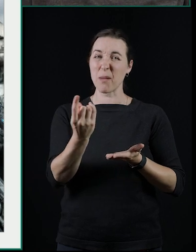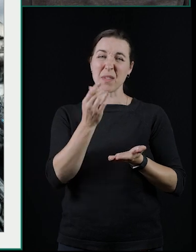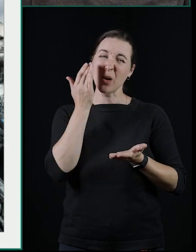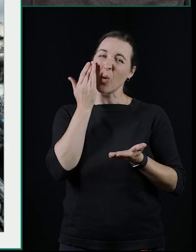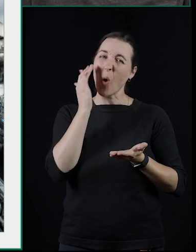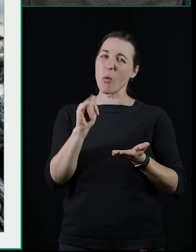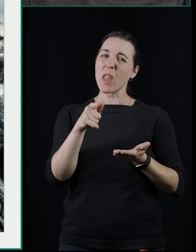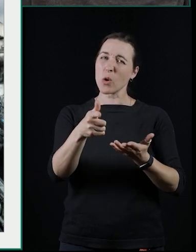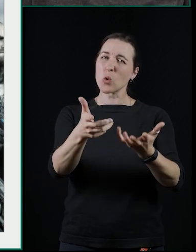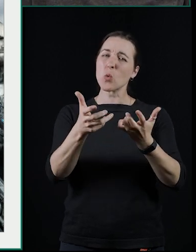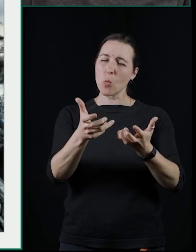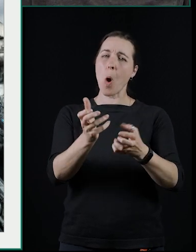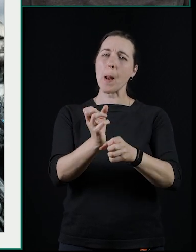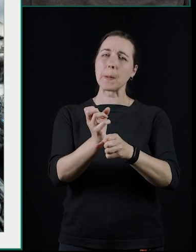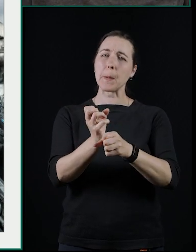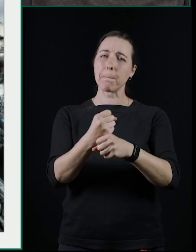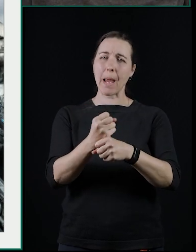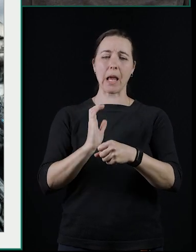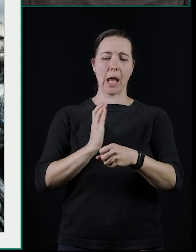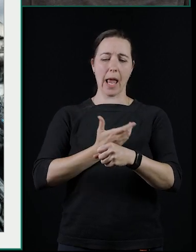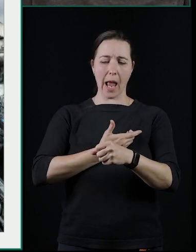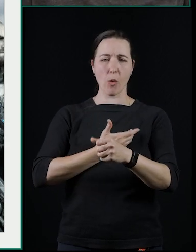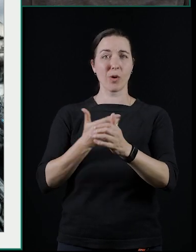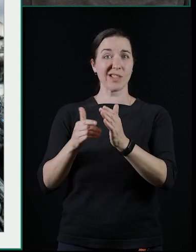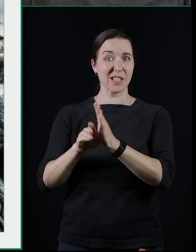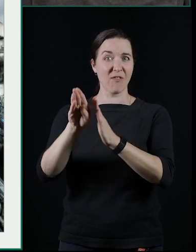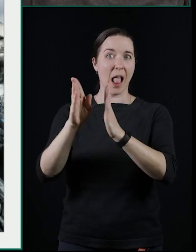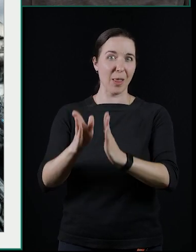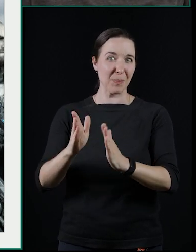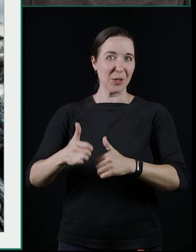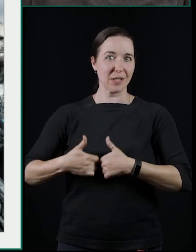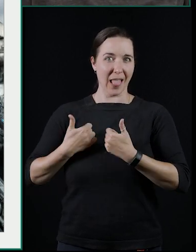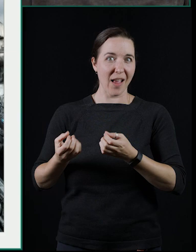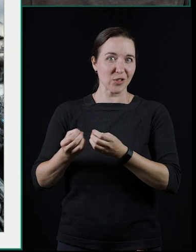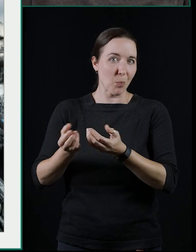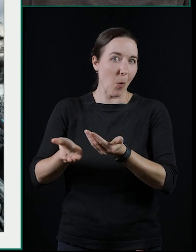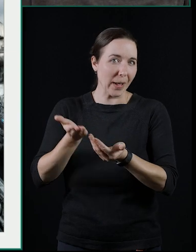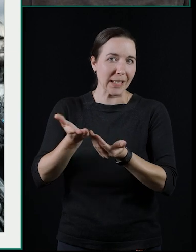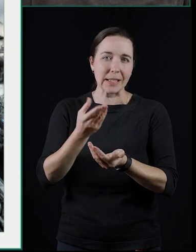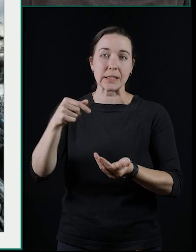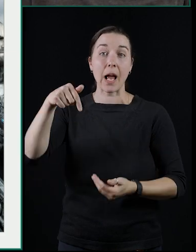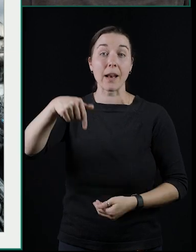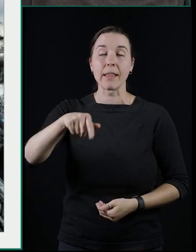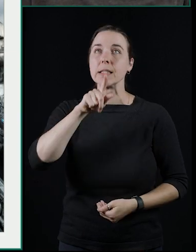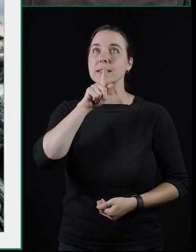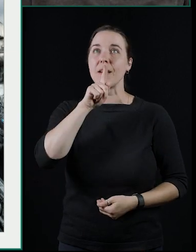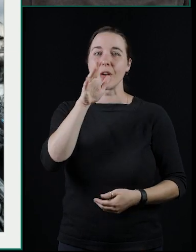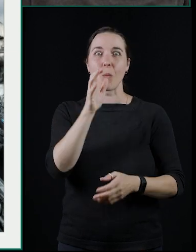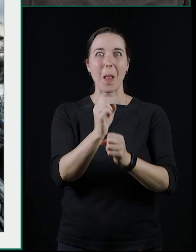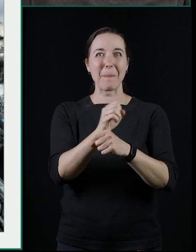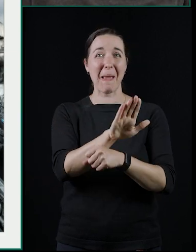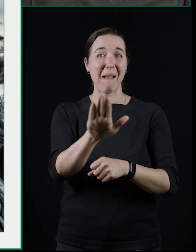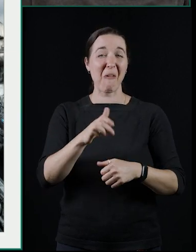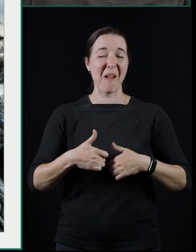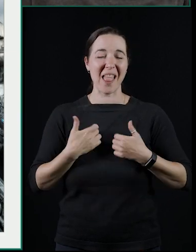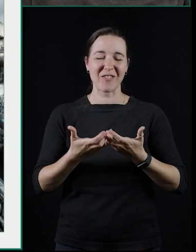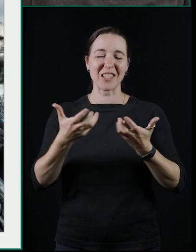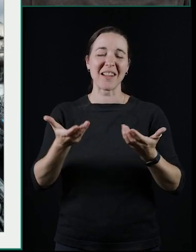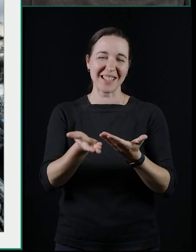we want to make our developers life easier and this will definitely make your life a lot easier.